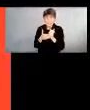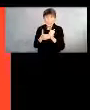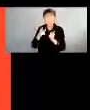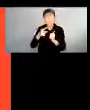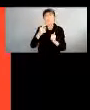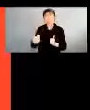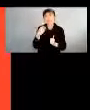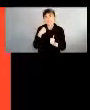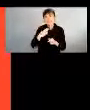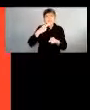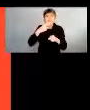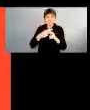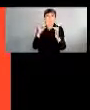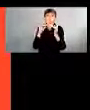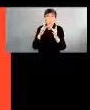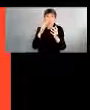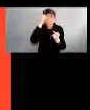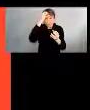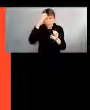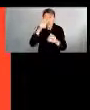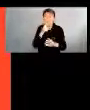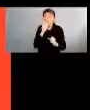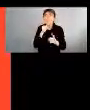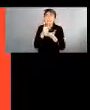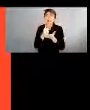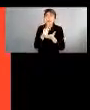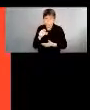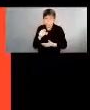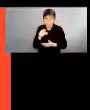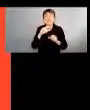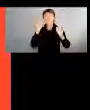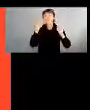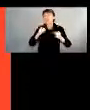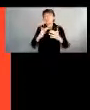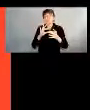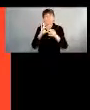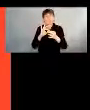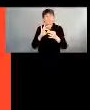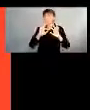information of someone who can help you, and this could be a trusted family member or friend,